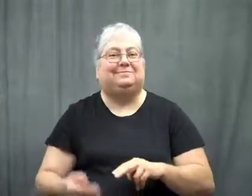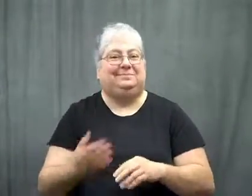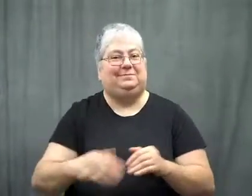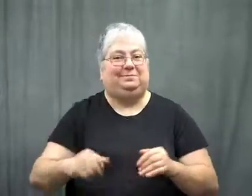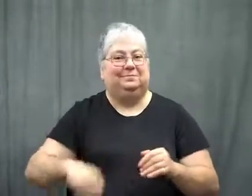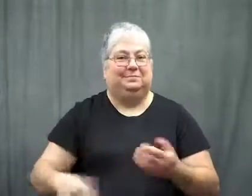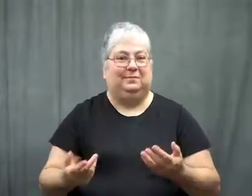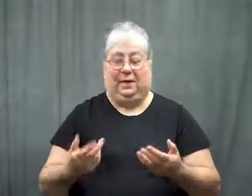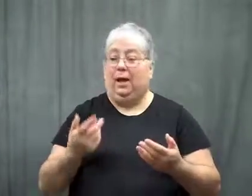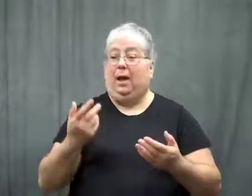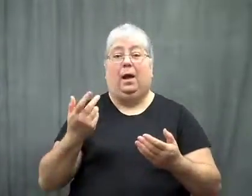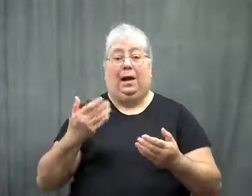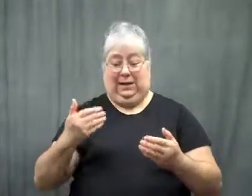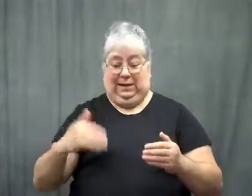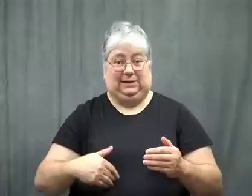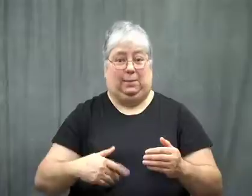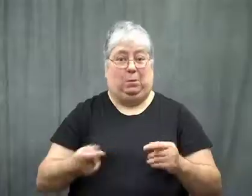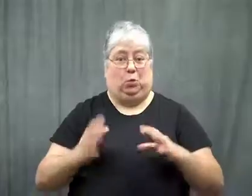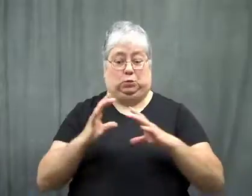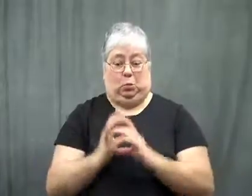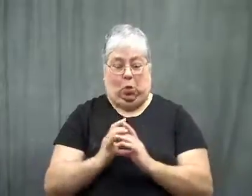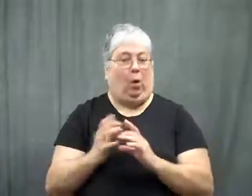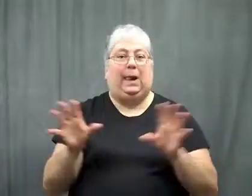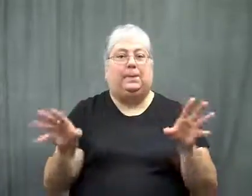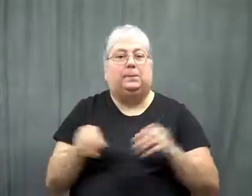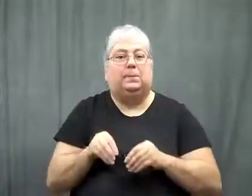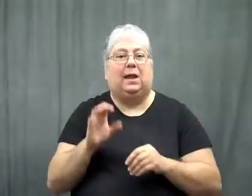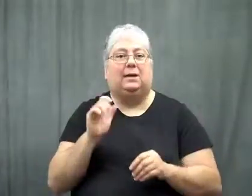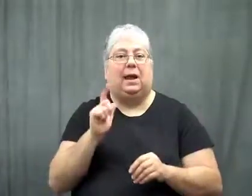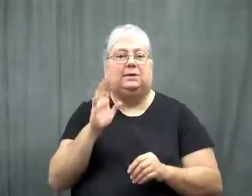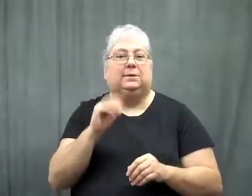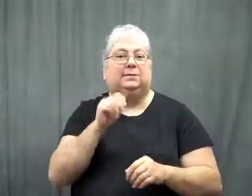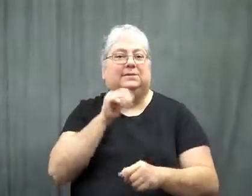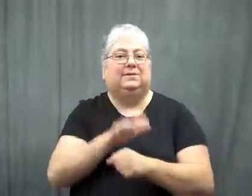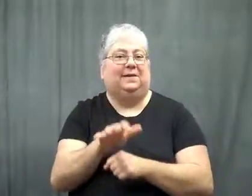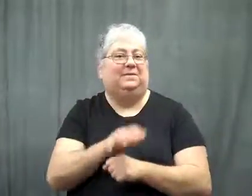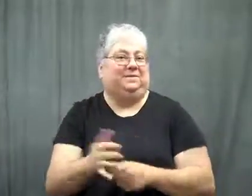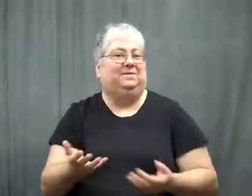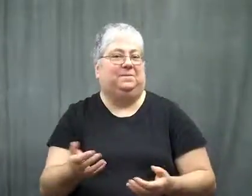The stomach is smaller, and doesn't absorb as much calcium.